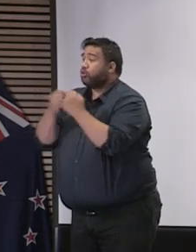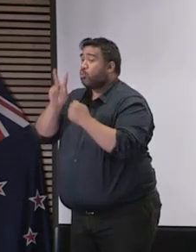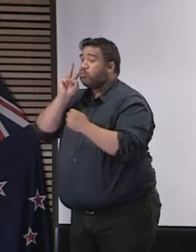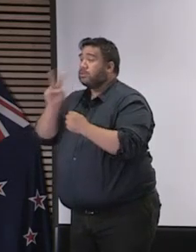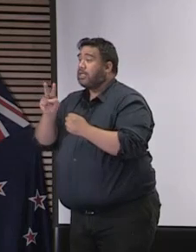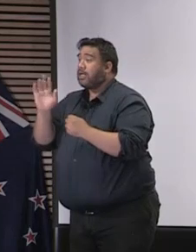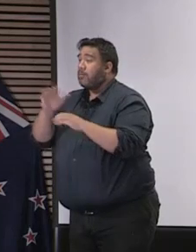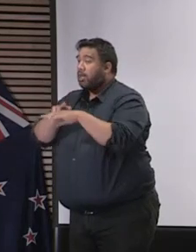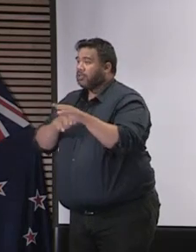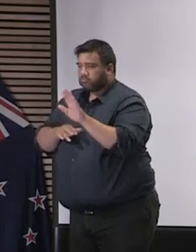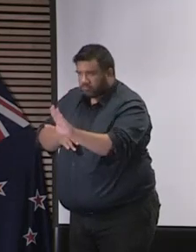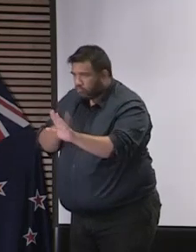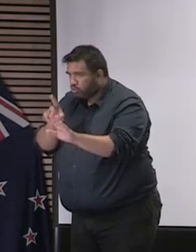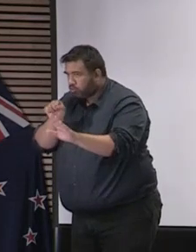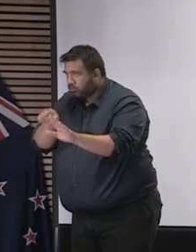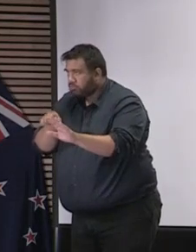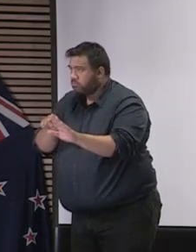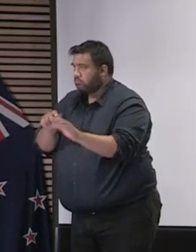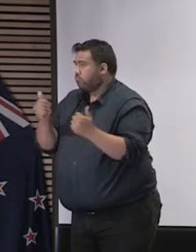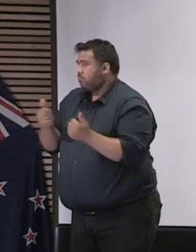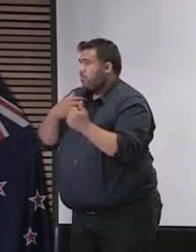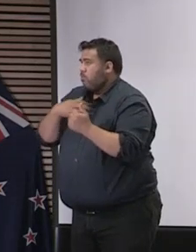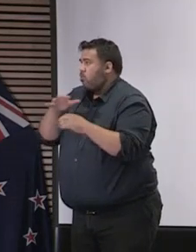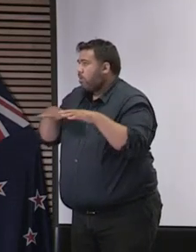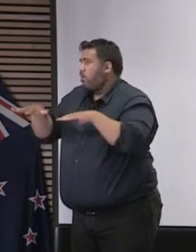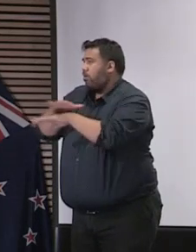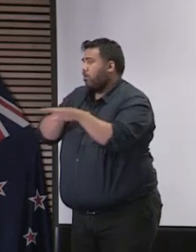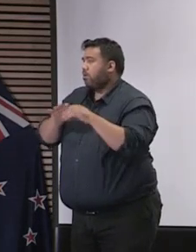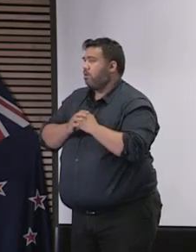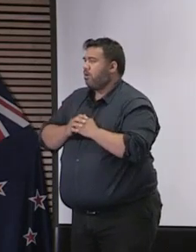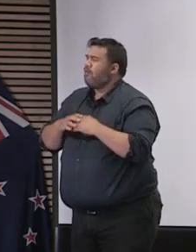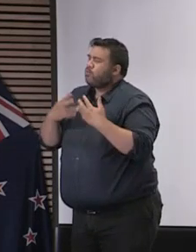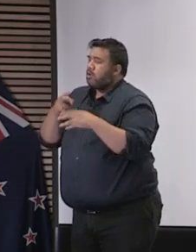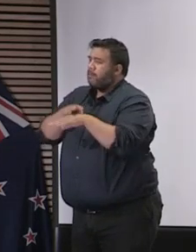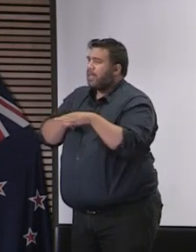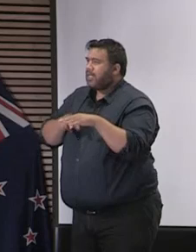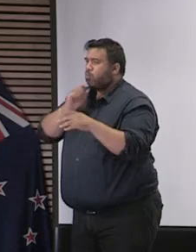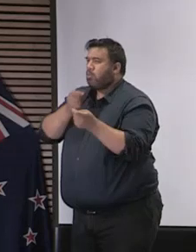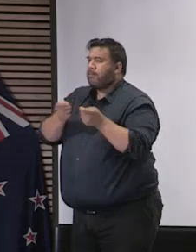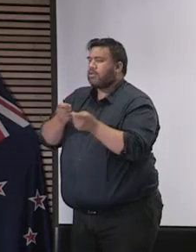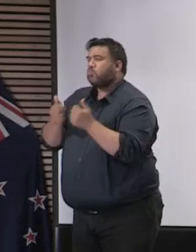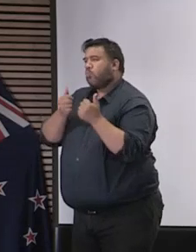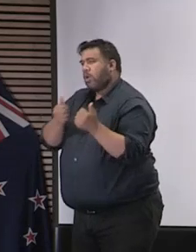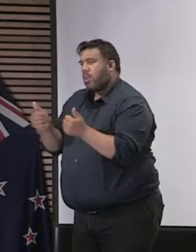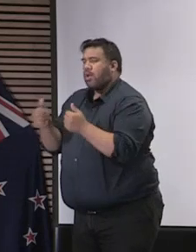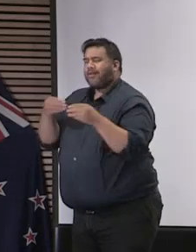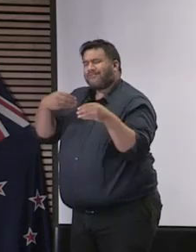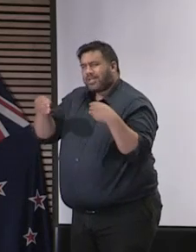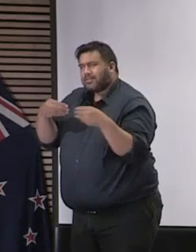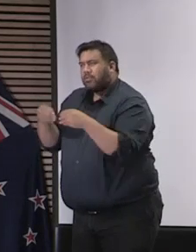community. People can expect to see more checkpoints, and more mobile patrols. District